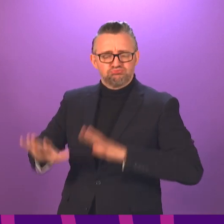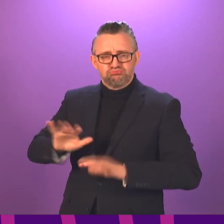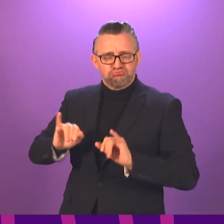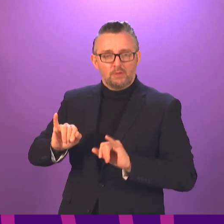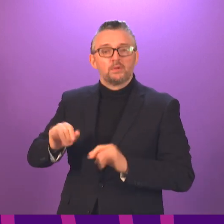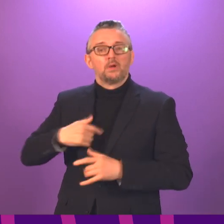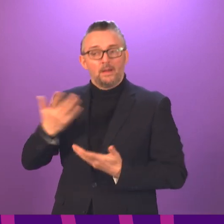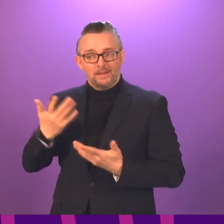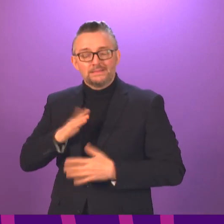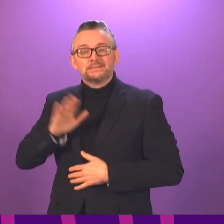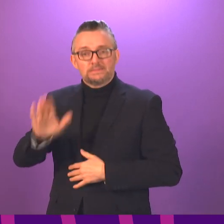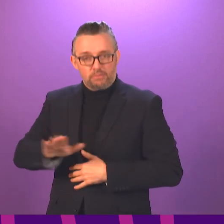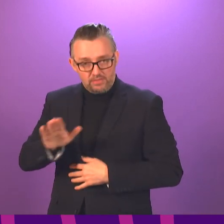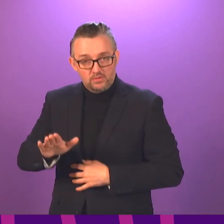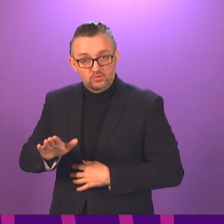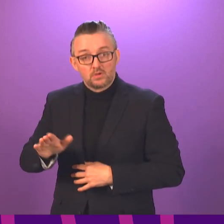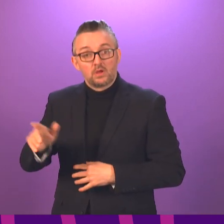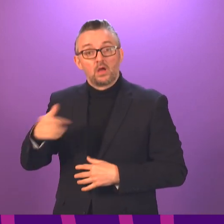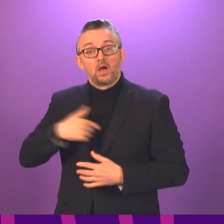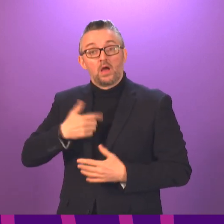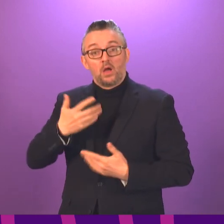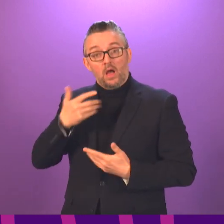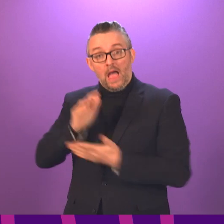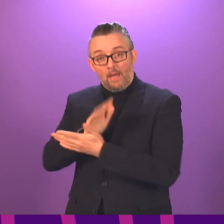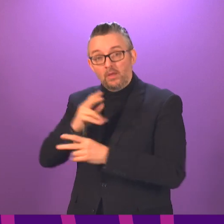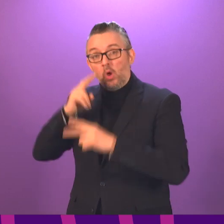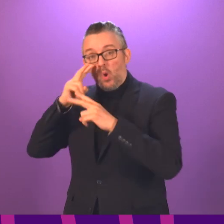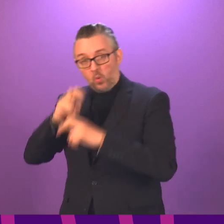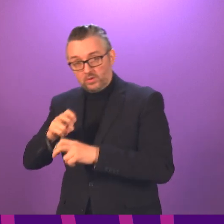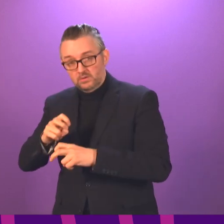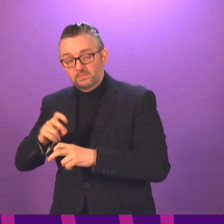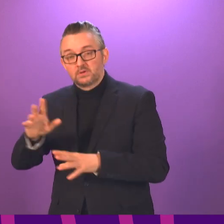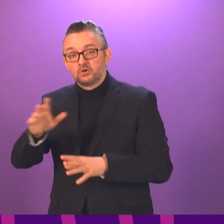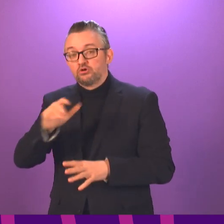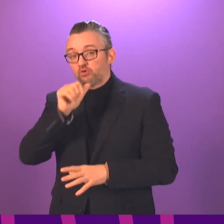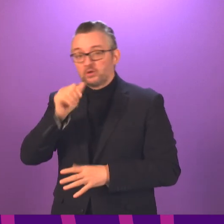huge sympathy for that, so I am happy to look into the case. However, it is not for me,